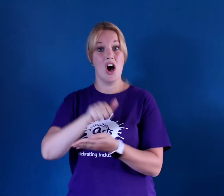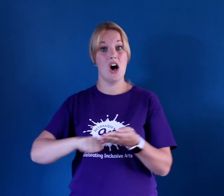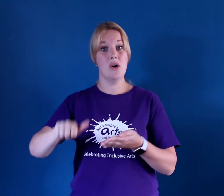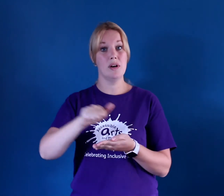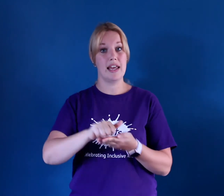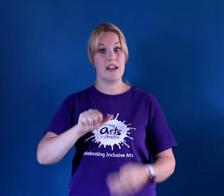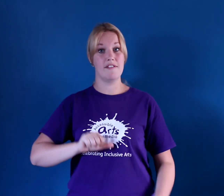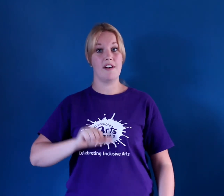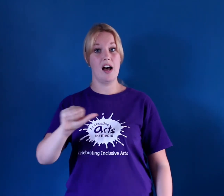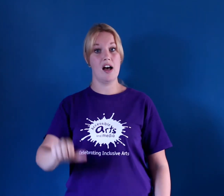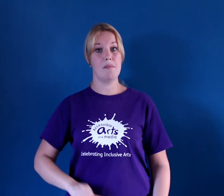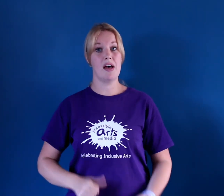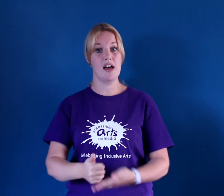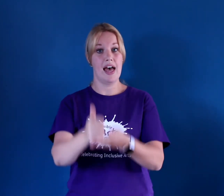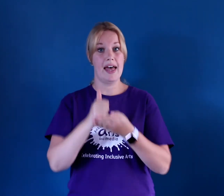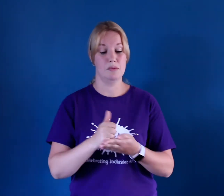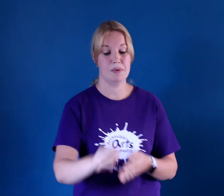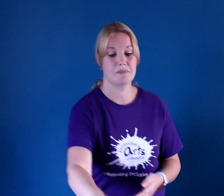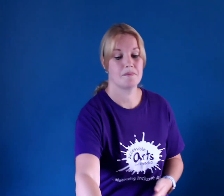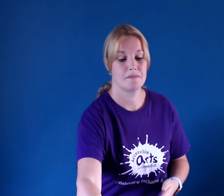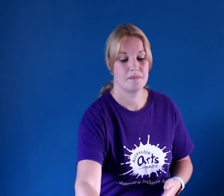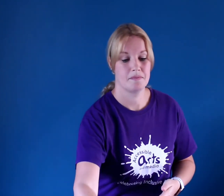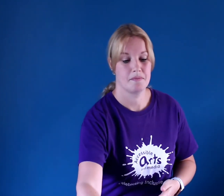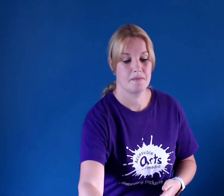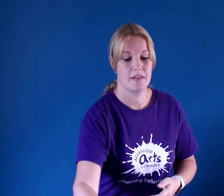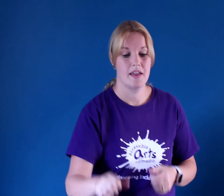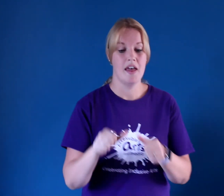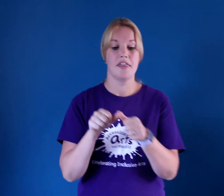holy farmer help.